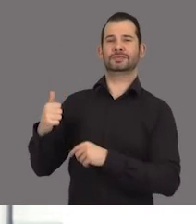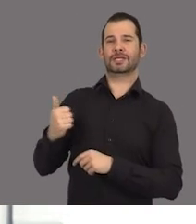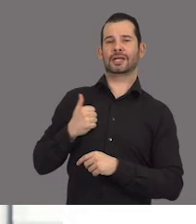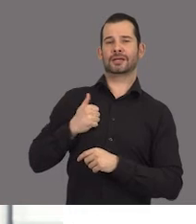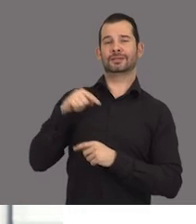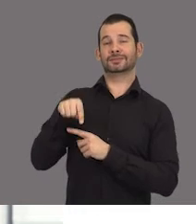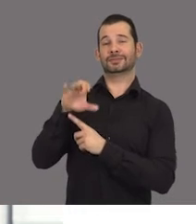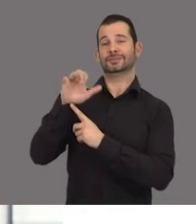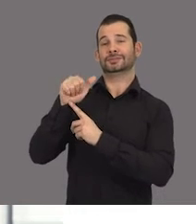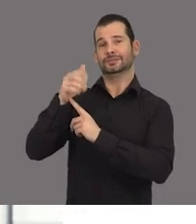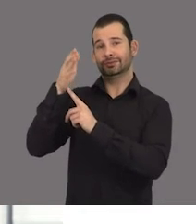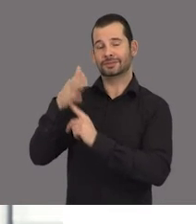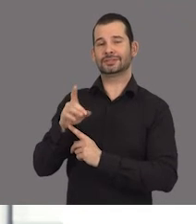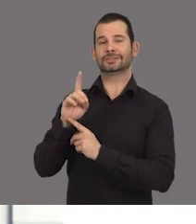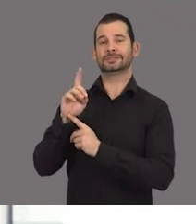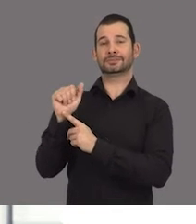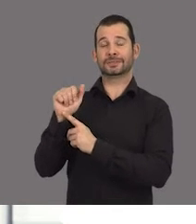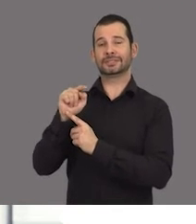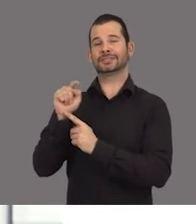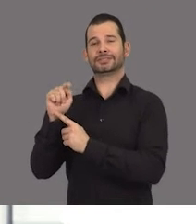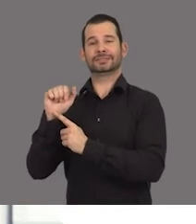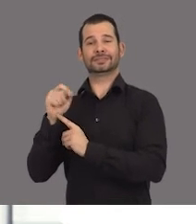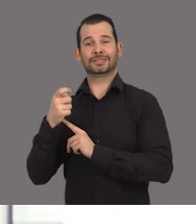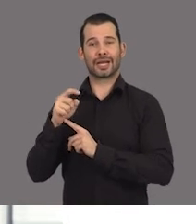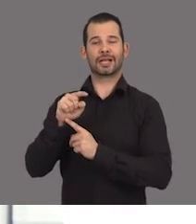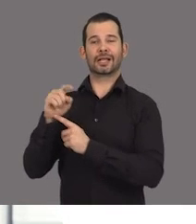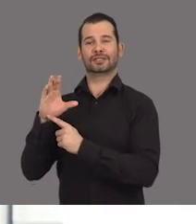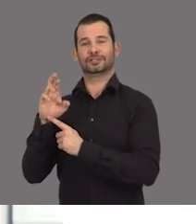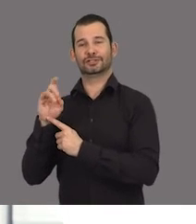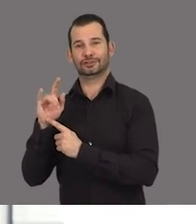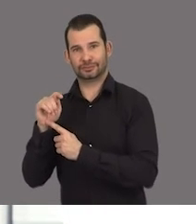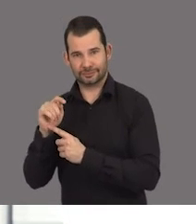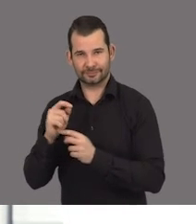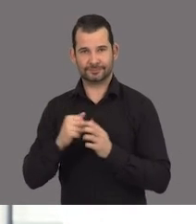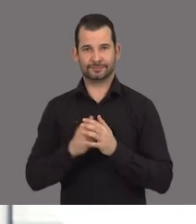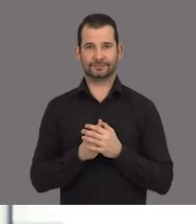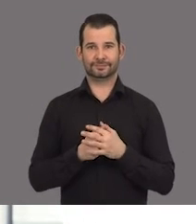Note that individuals who have Type 1 diabetes now meet the